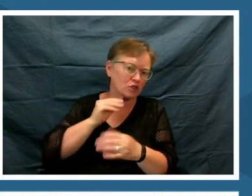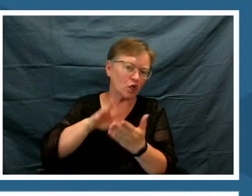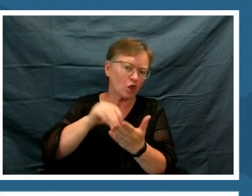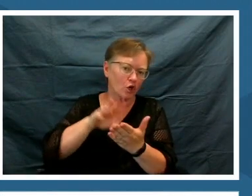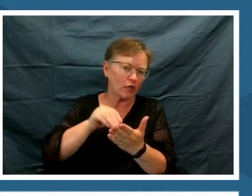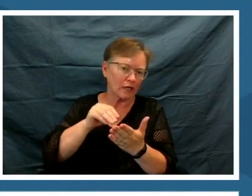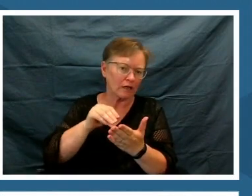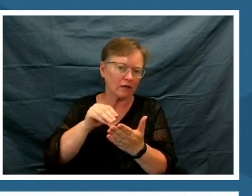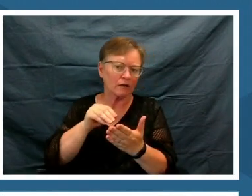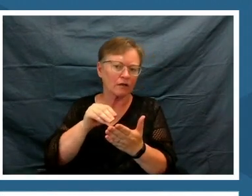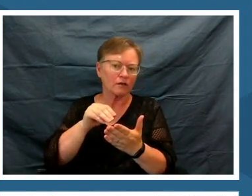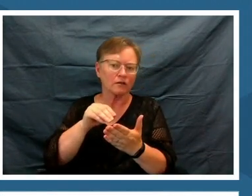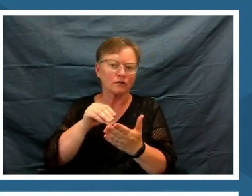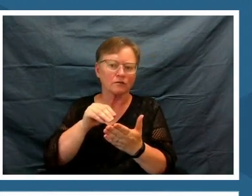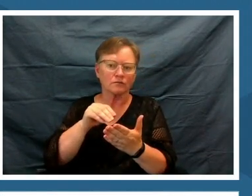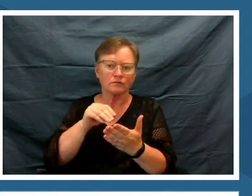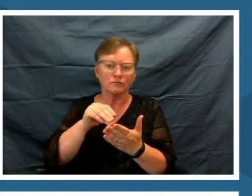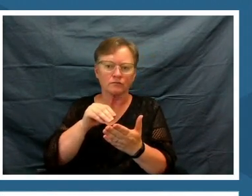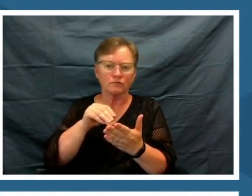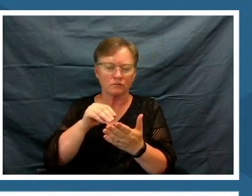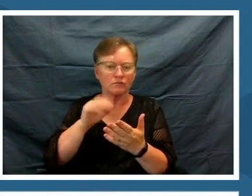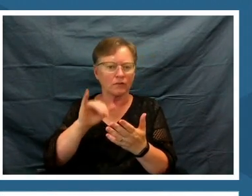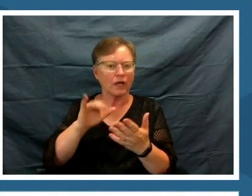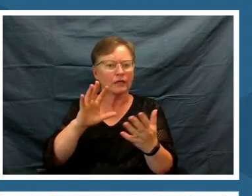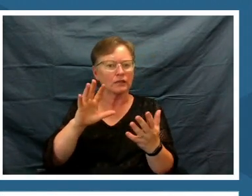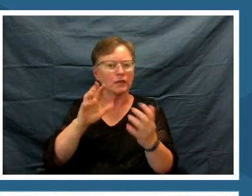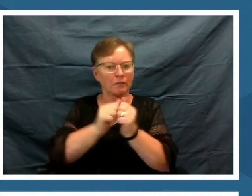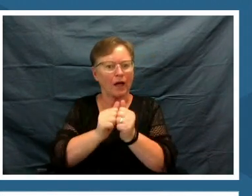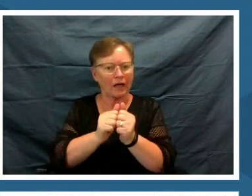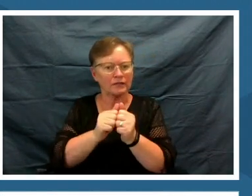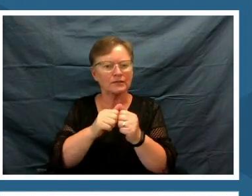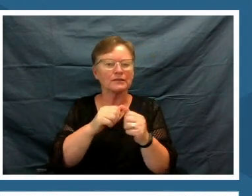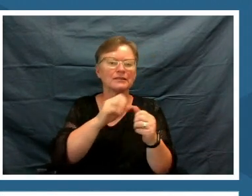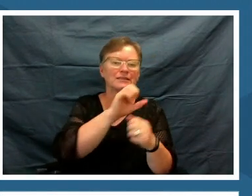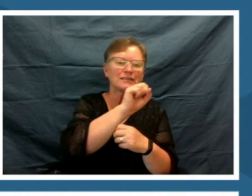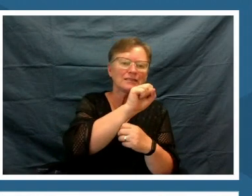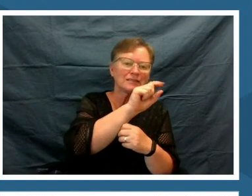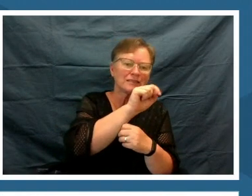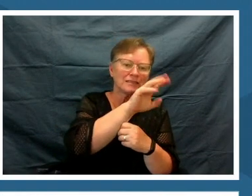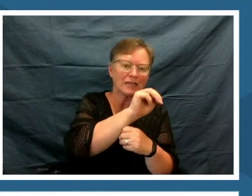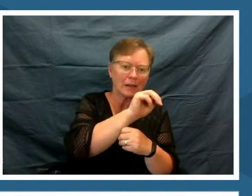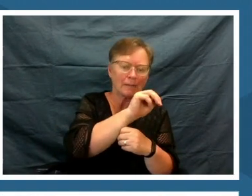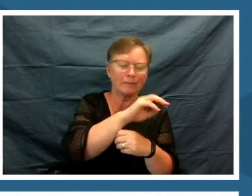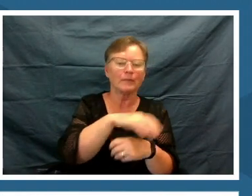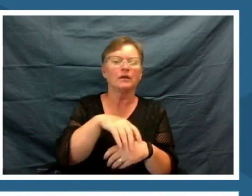which stem education social and emotional